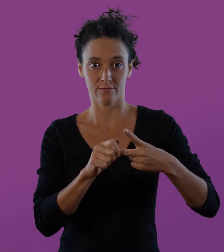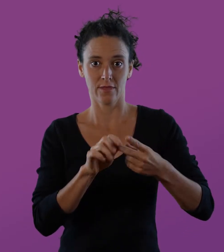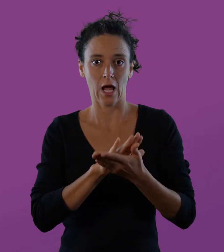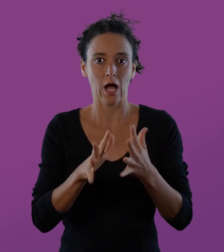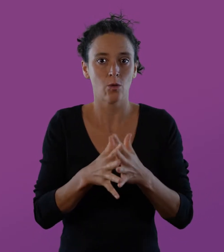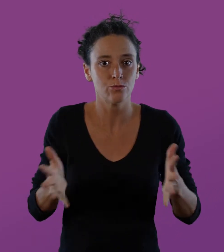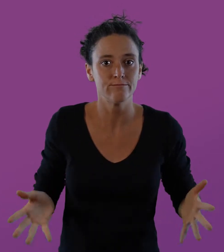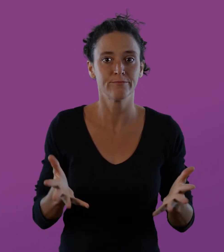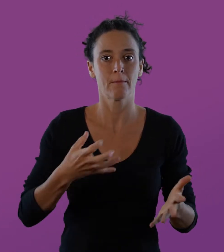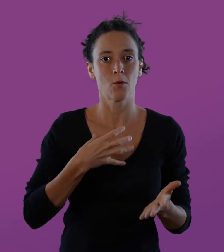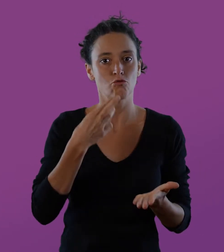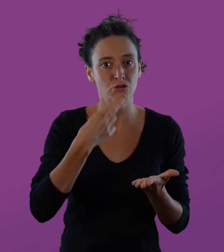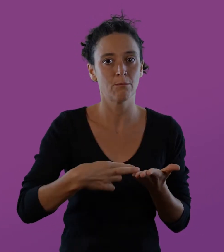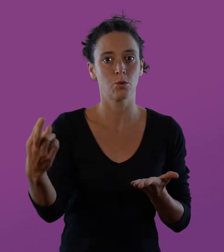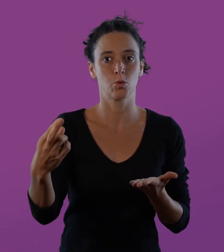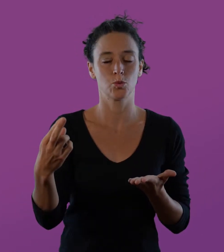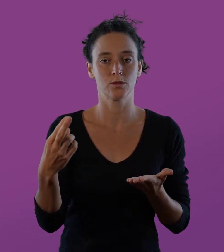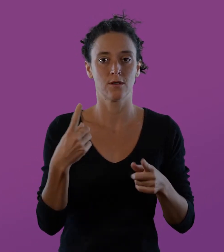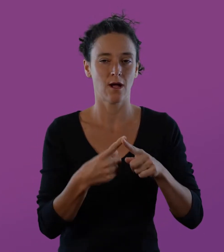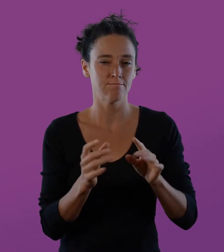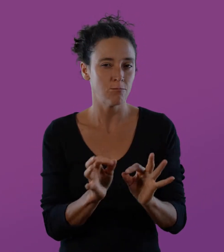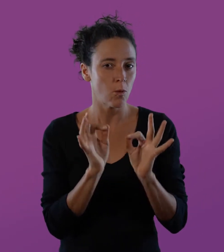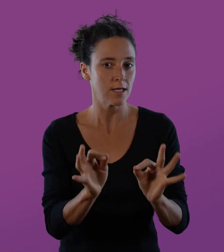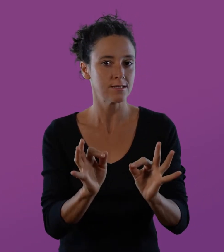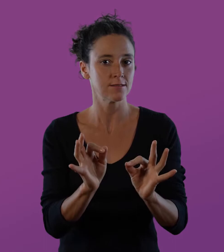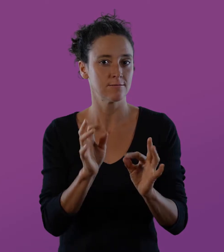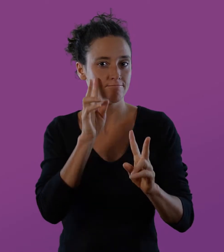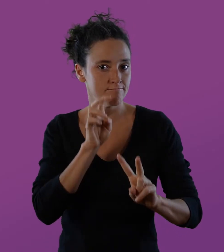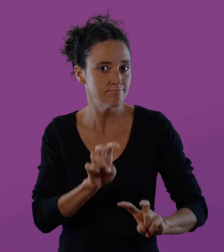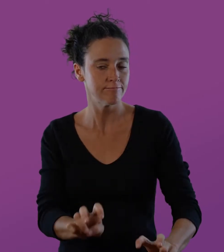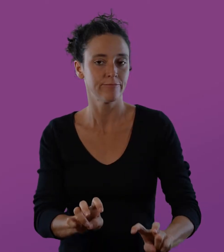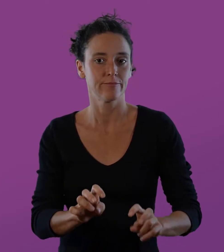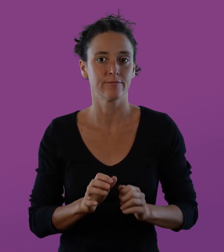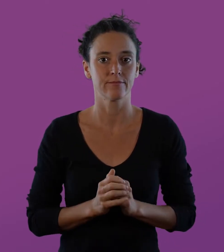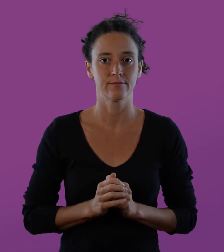What should be done to encourage reporting of, and effective investigation of, this conduct.